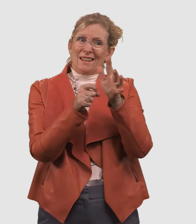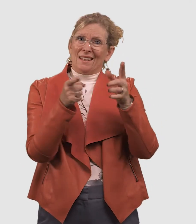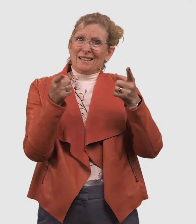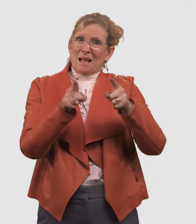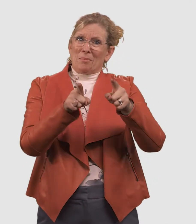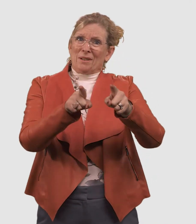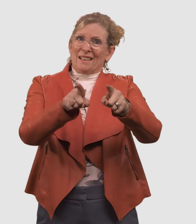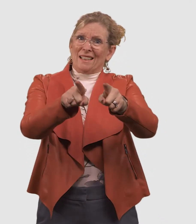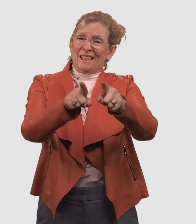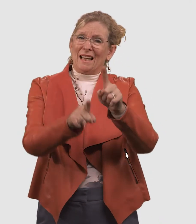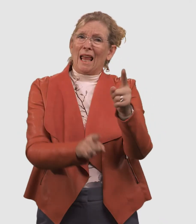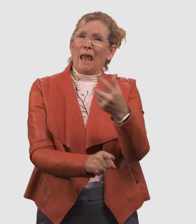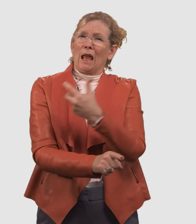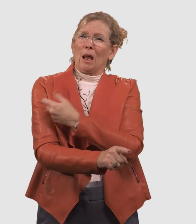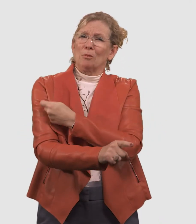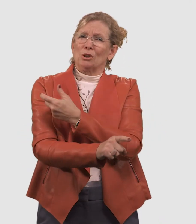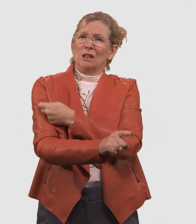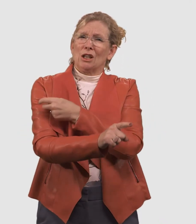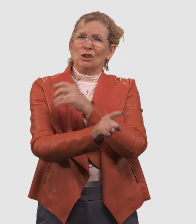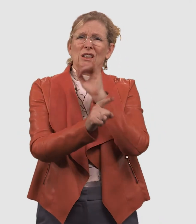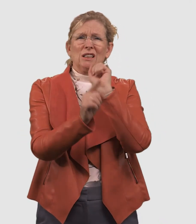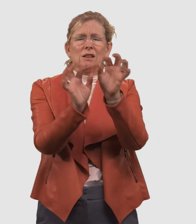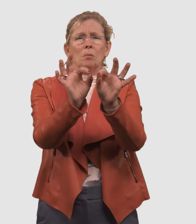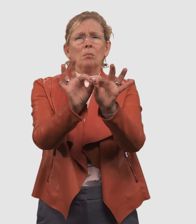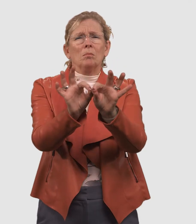As the global pandemic endures,